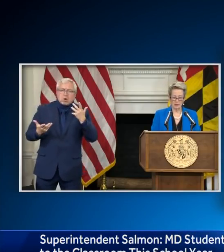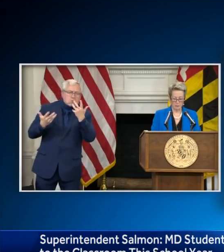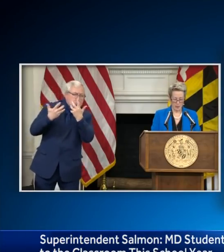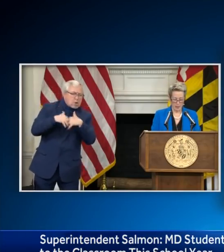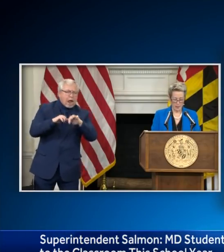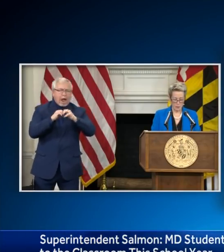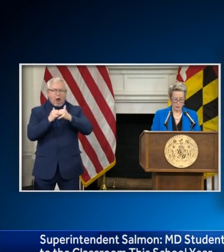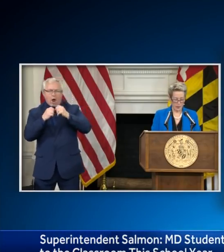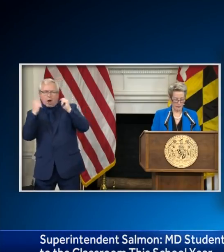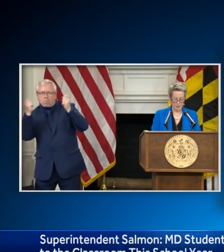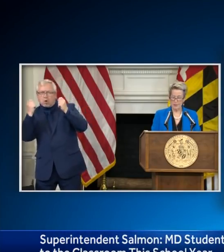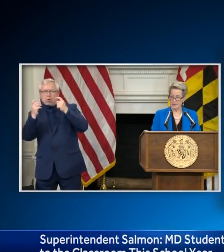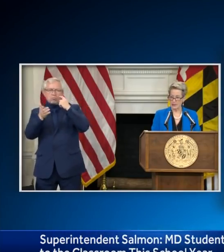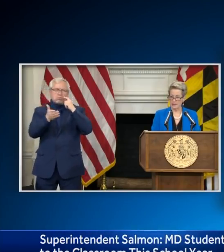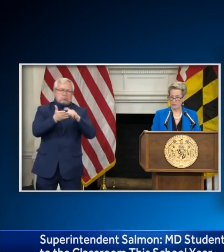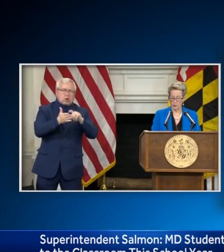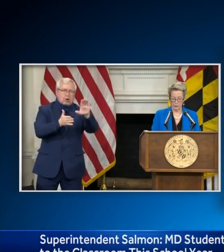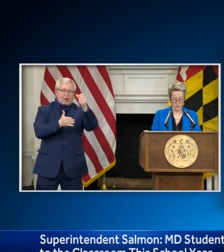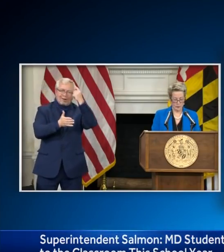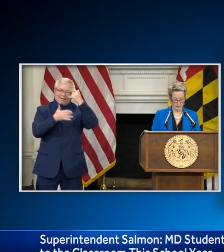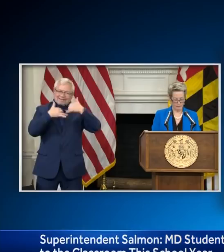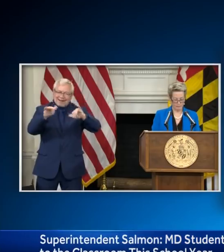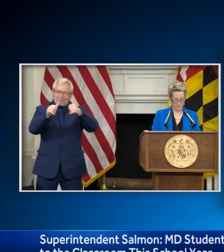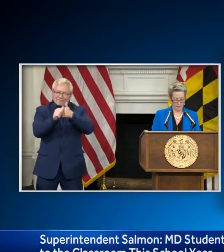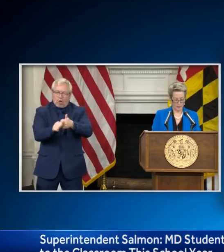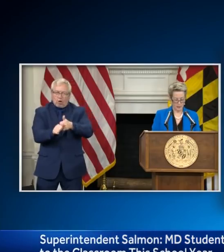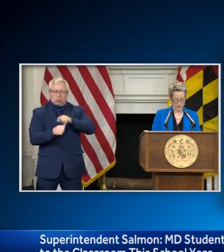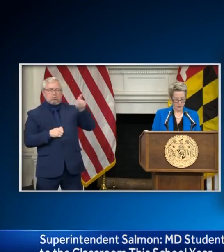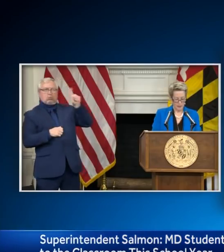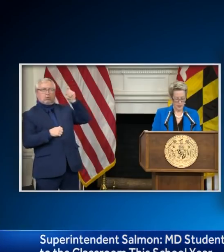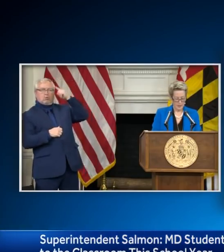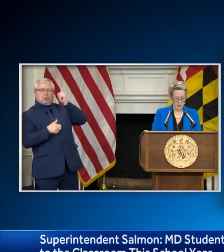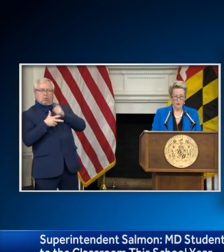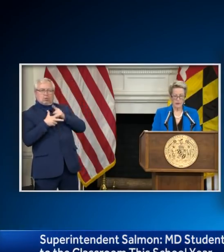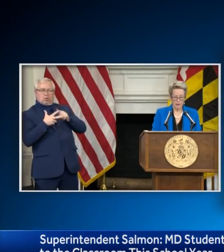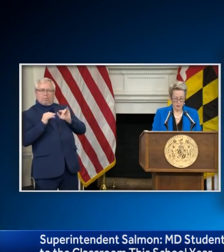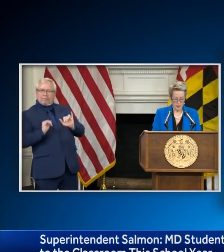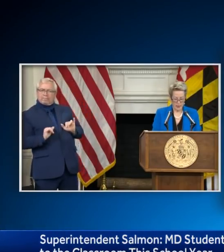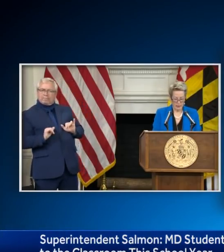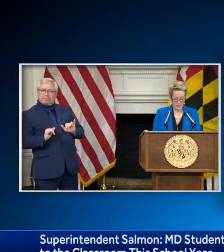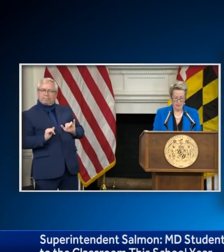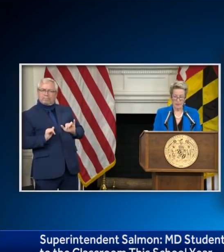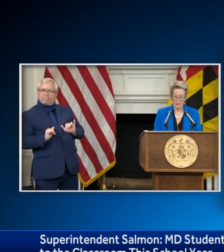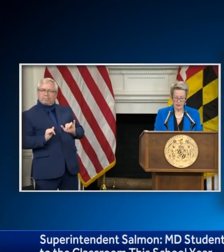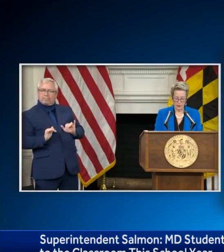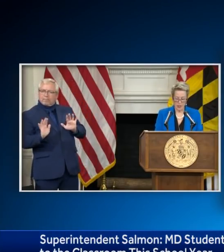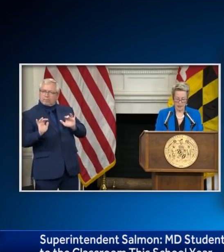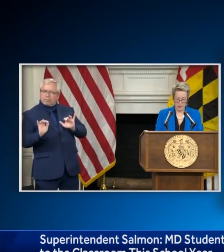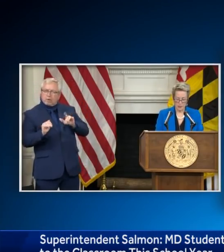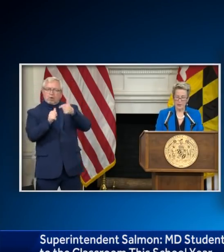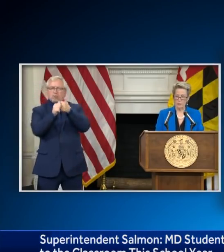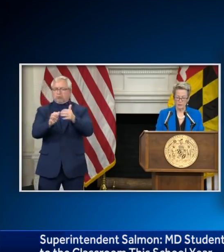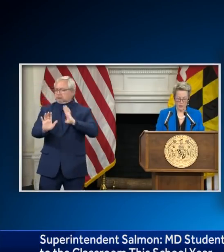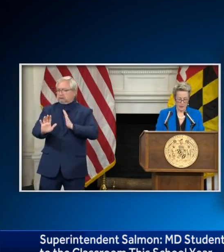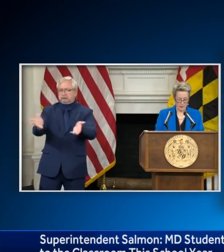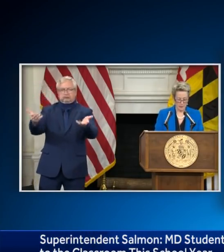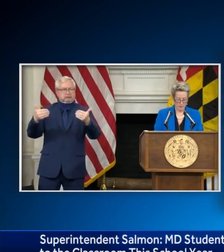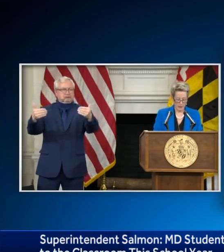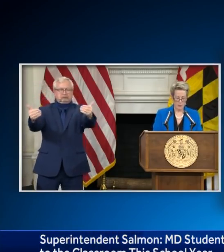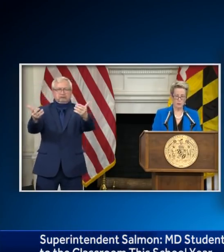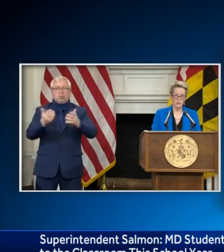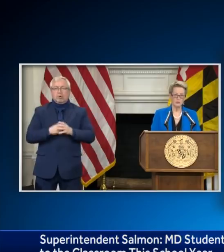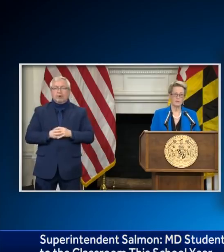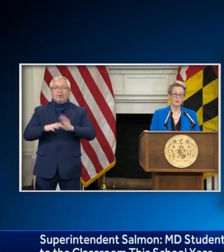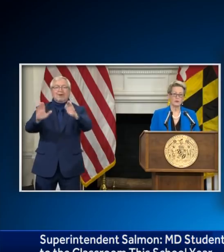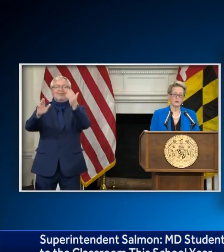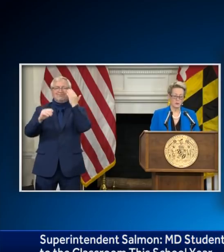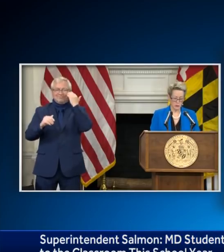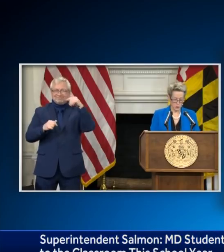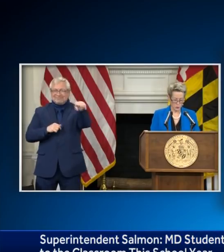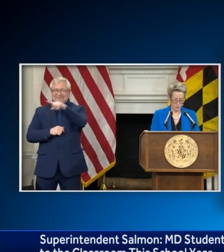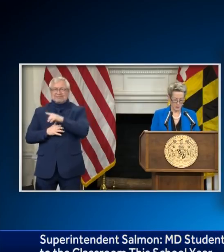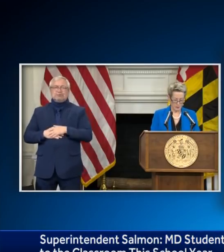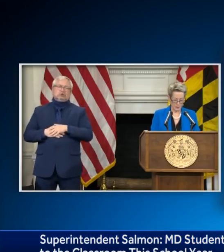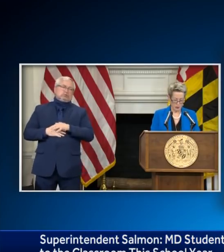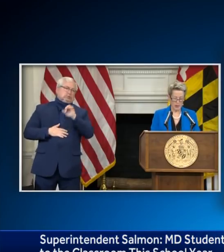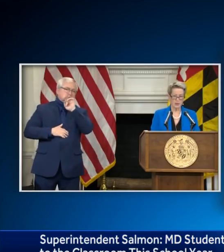I HAVE REMINDED SUPERINTENDENTS THAT HOWEVER THEY CHOOSE TO HONOR THE CLASS OF 2020, THEY MUST REMAIN IN COMPLIANCE WITH THE GOVERNOR’S EXECUTIVE ORDERS.